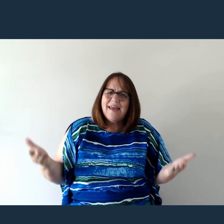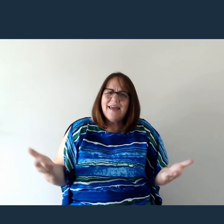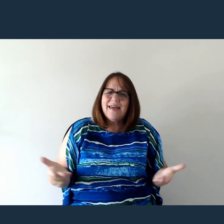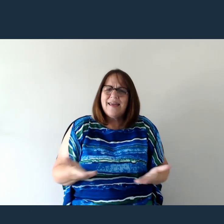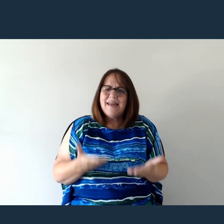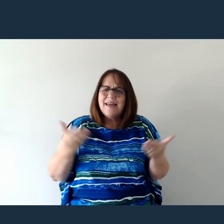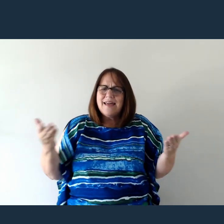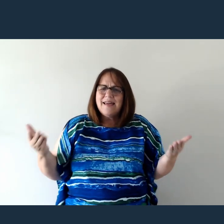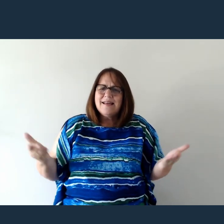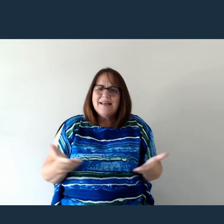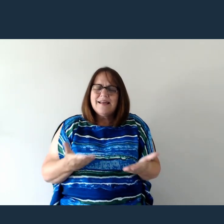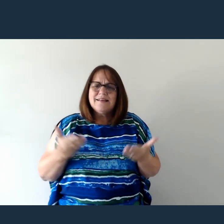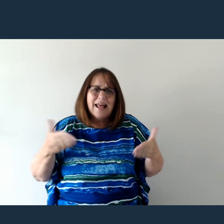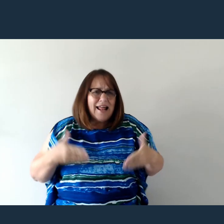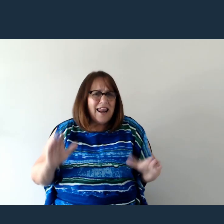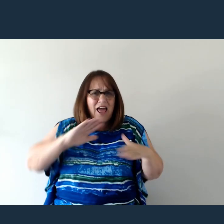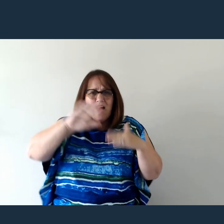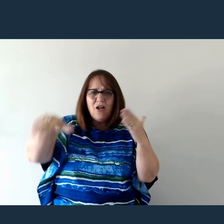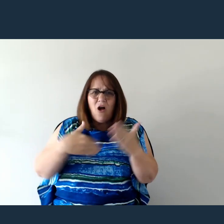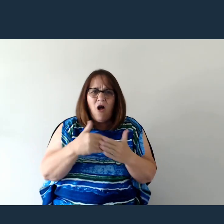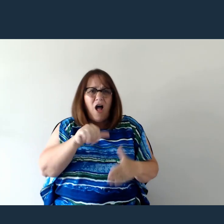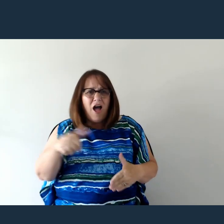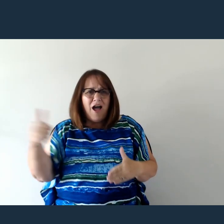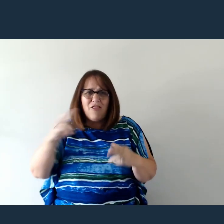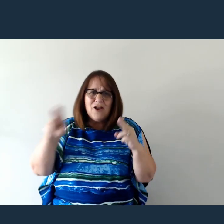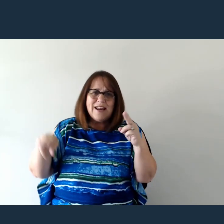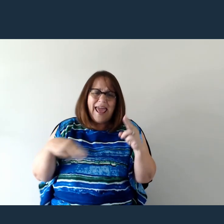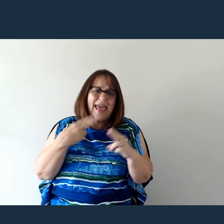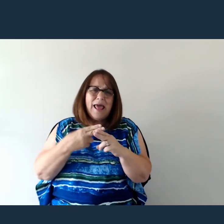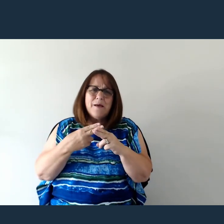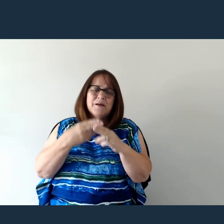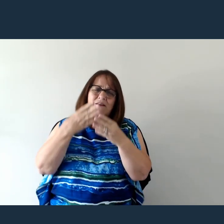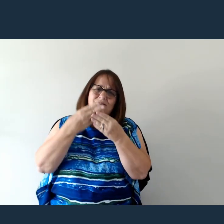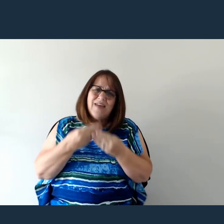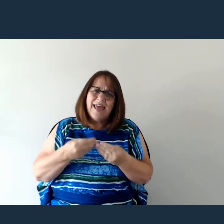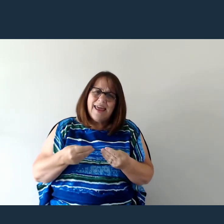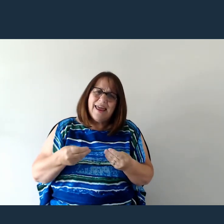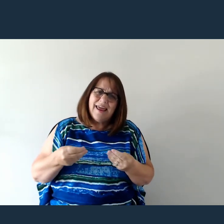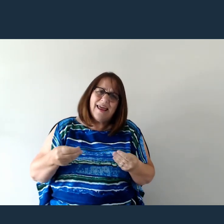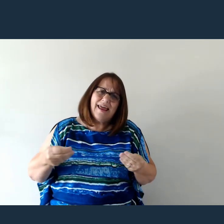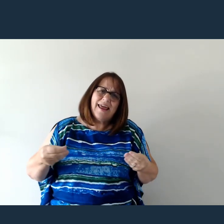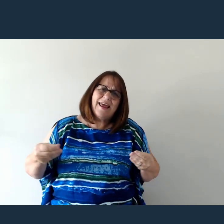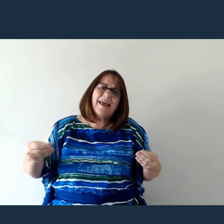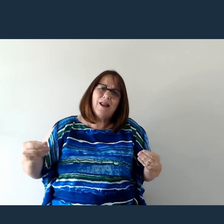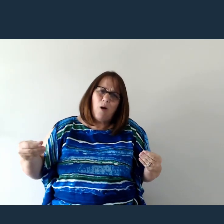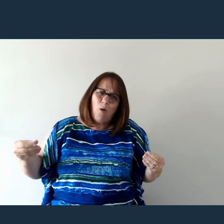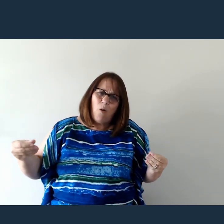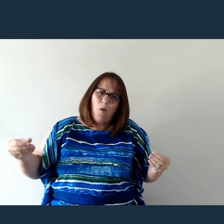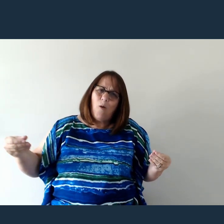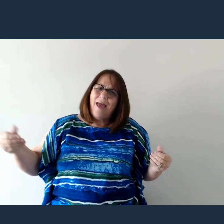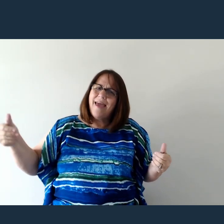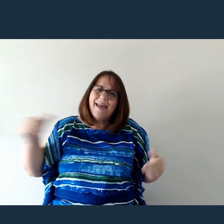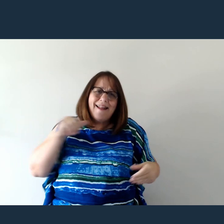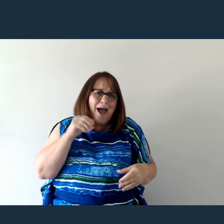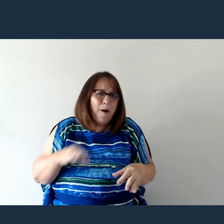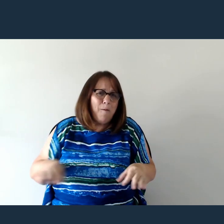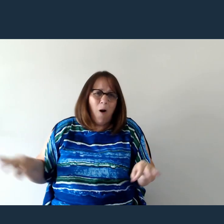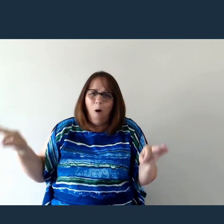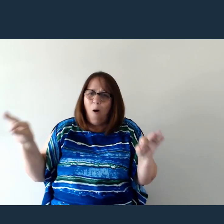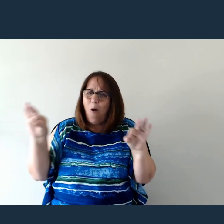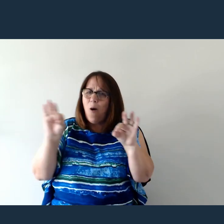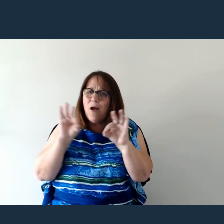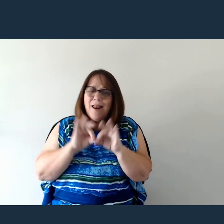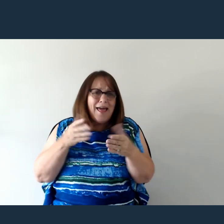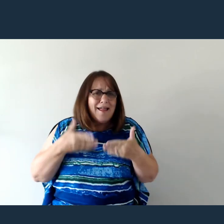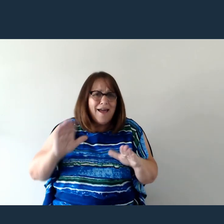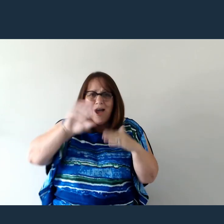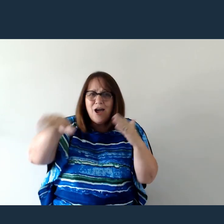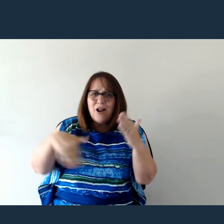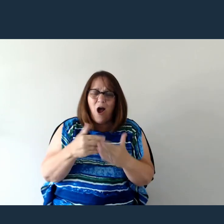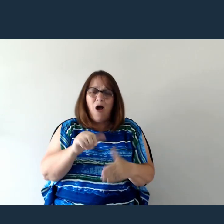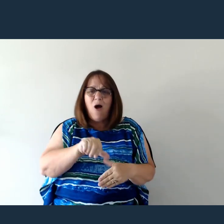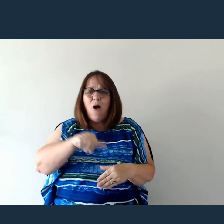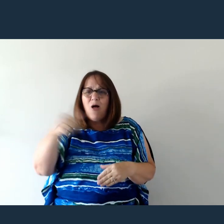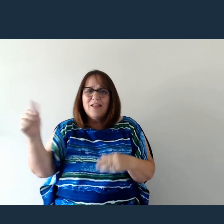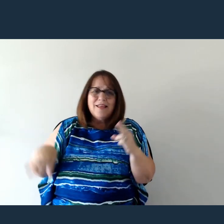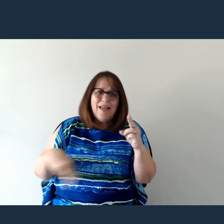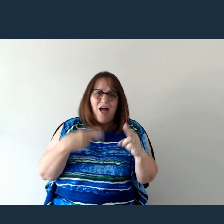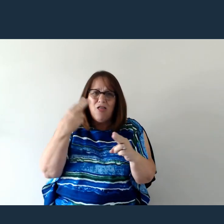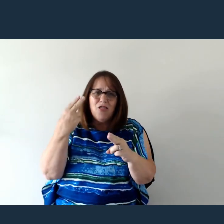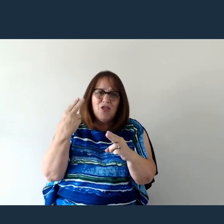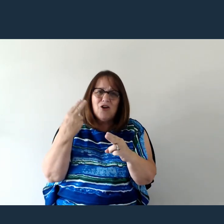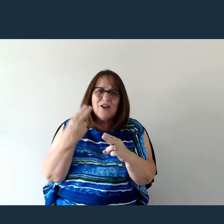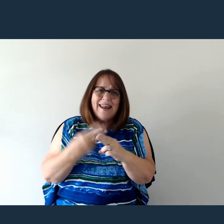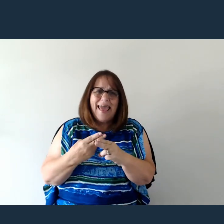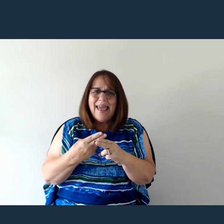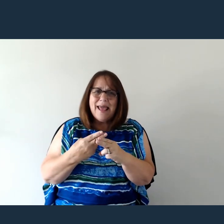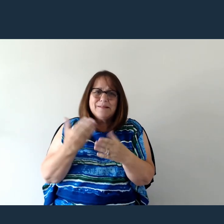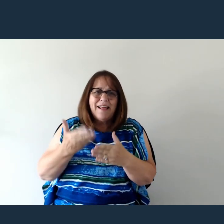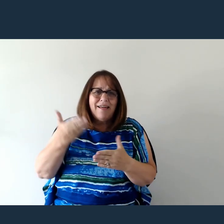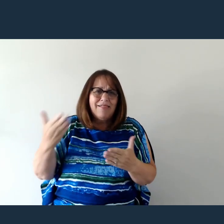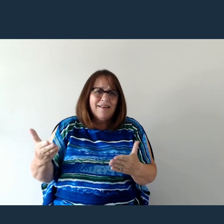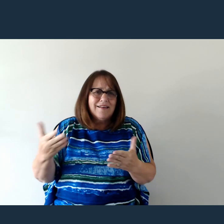Let all the other names fade away Let all the other names fade away